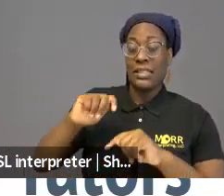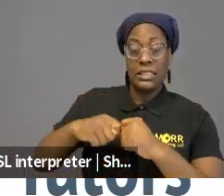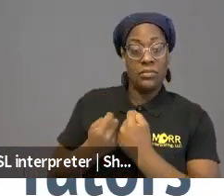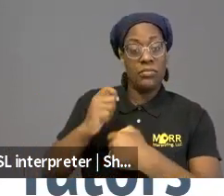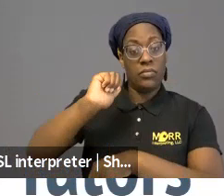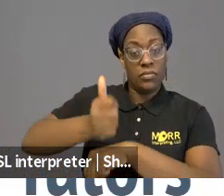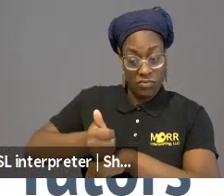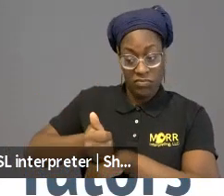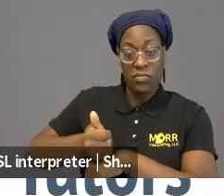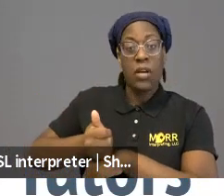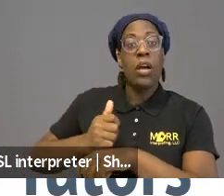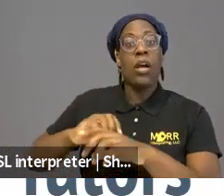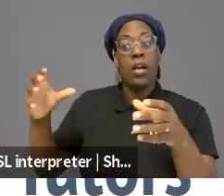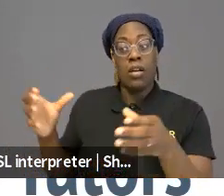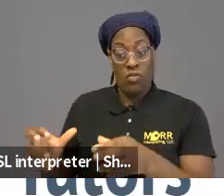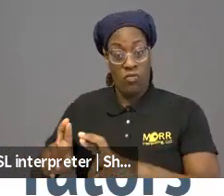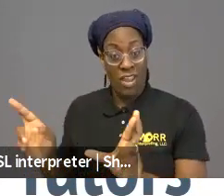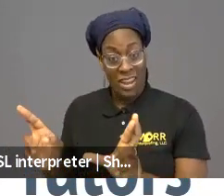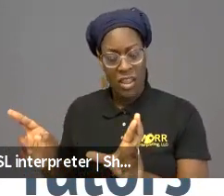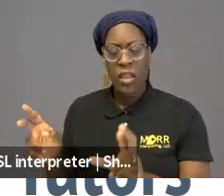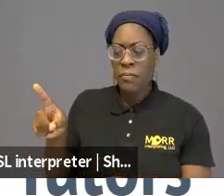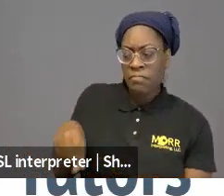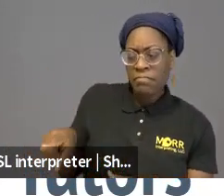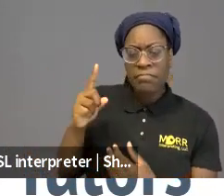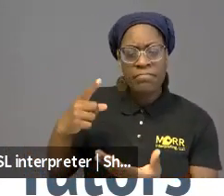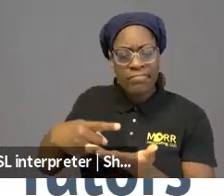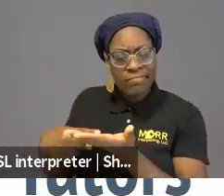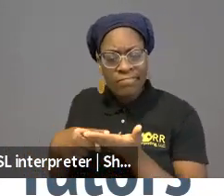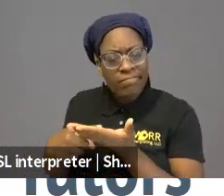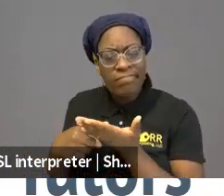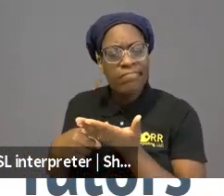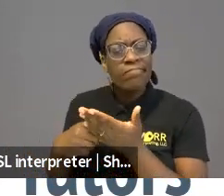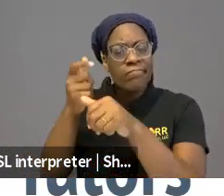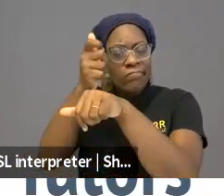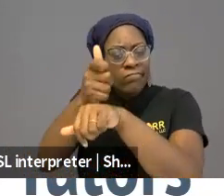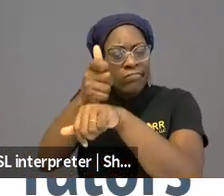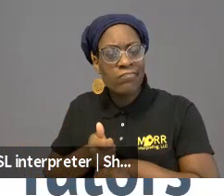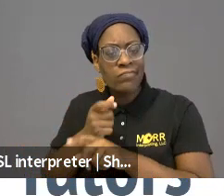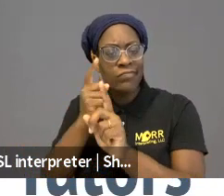to plan how they were going to hold each other accountable for what they needed to get done,